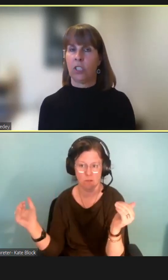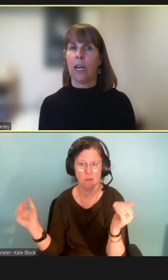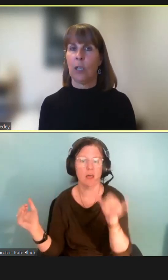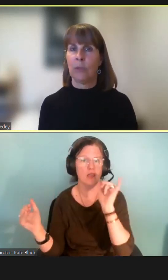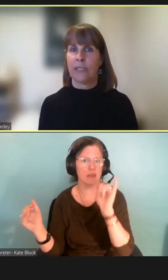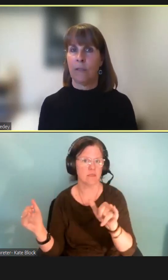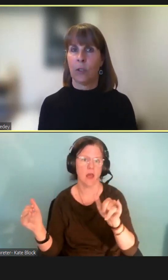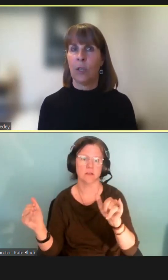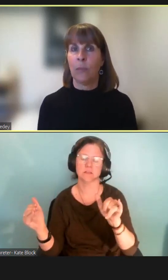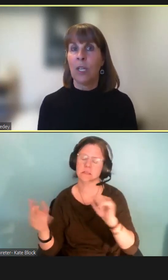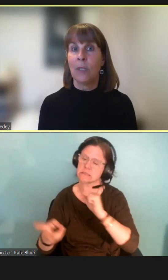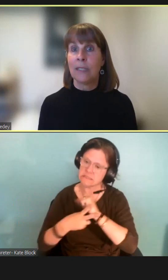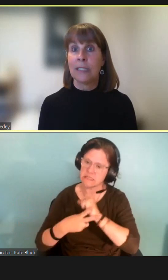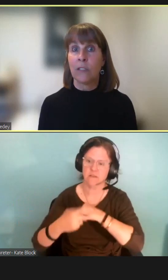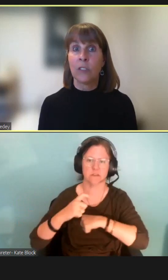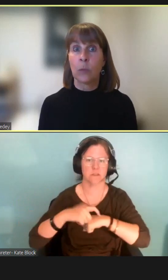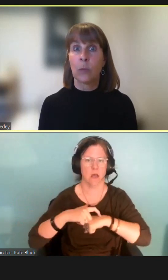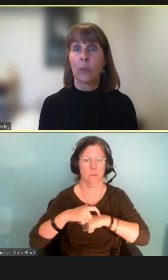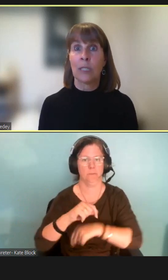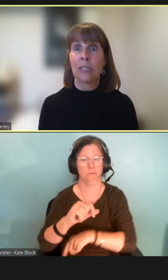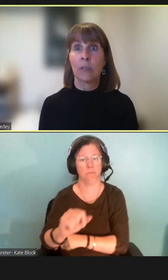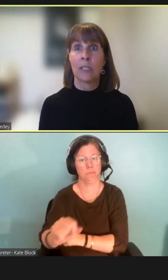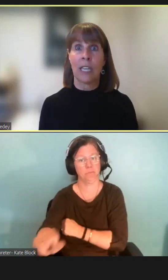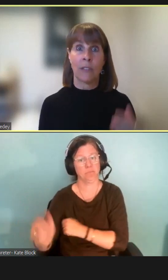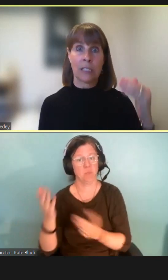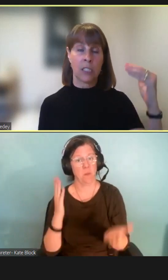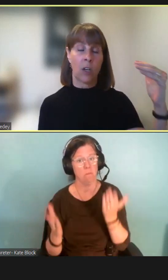time saer it might mean the difference between literally having to start at